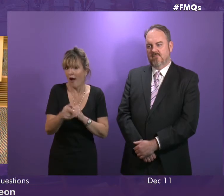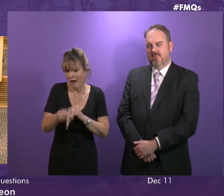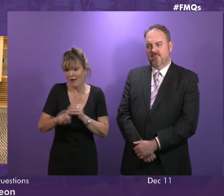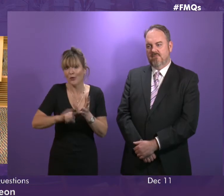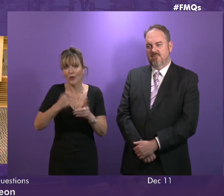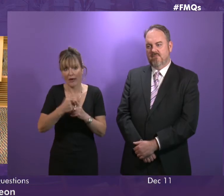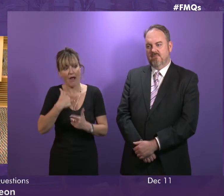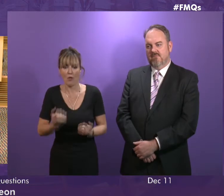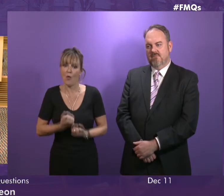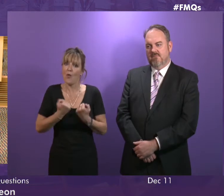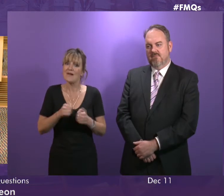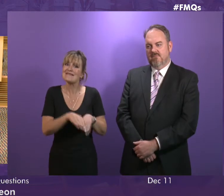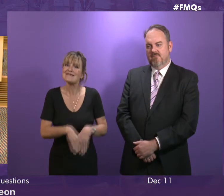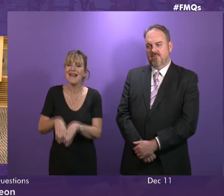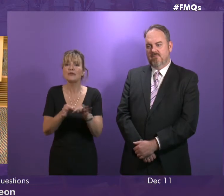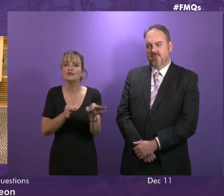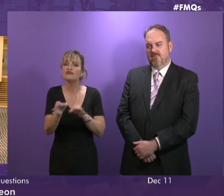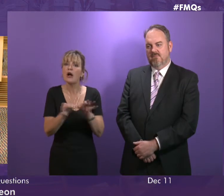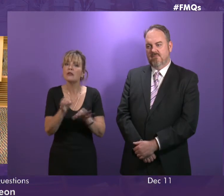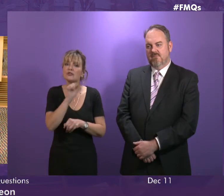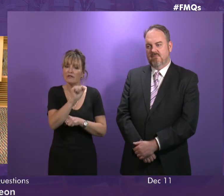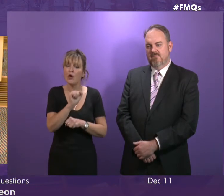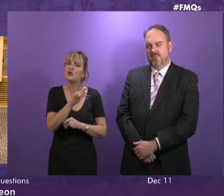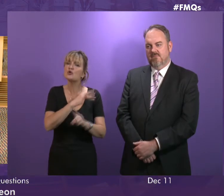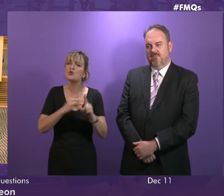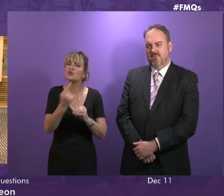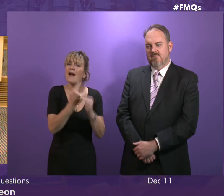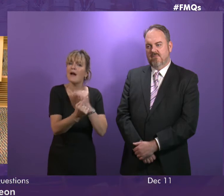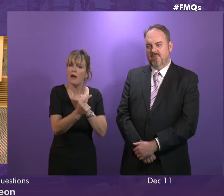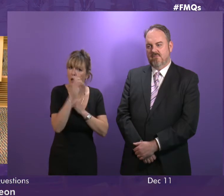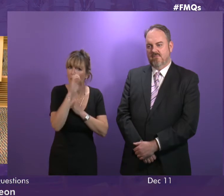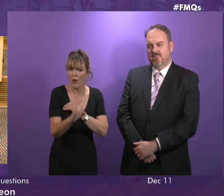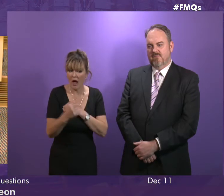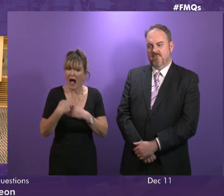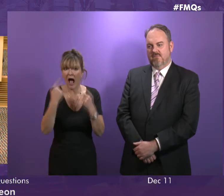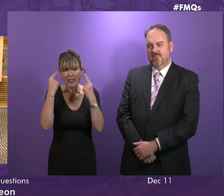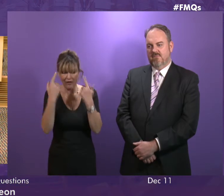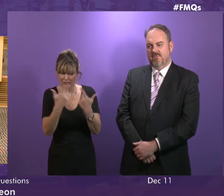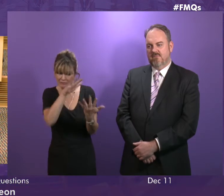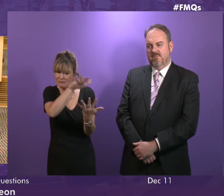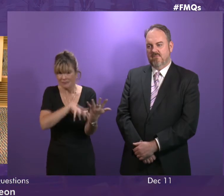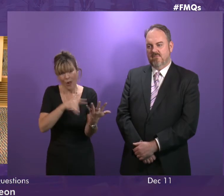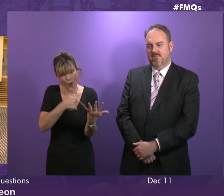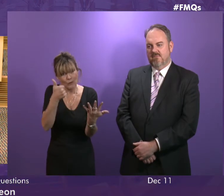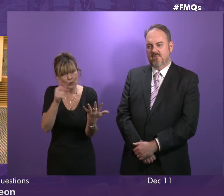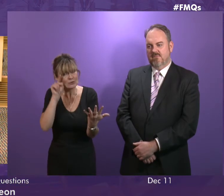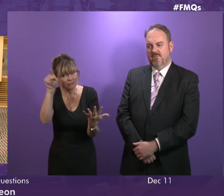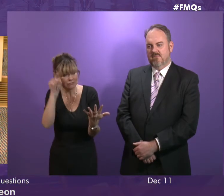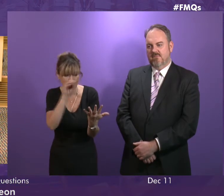on social isolation and loneliness, which contains a lot of good suggestions about how we can take this work forward collectively.